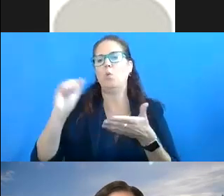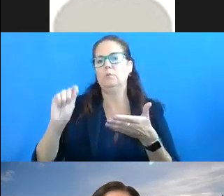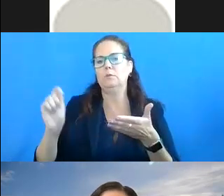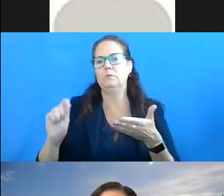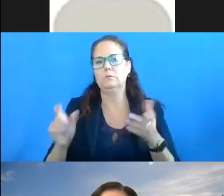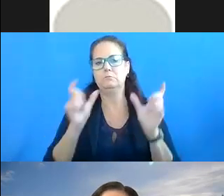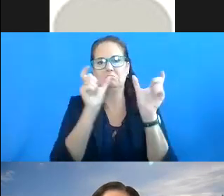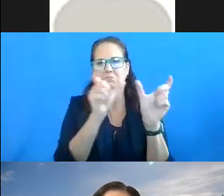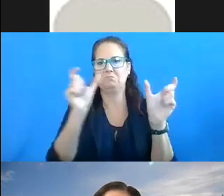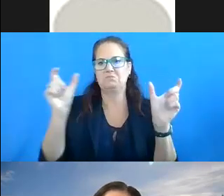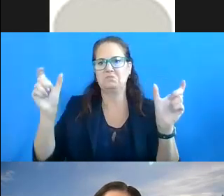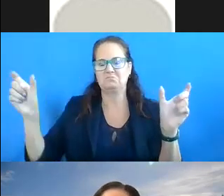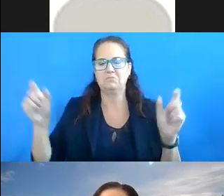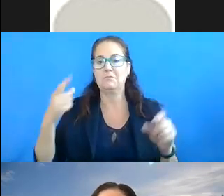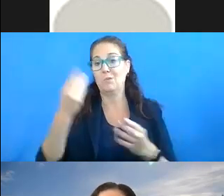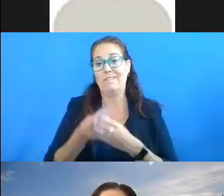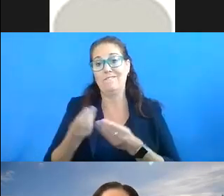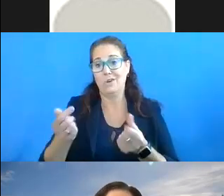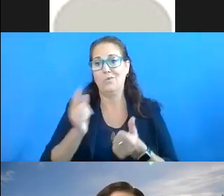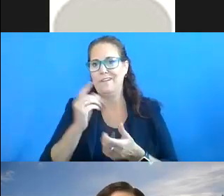Sometimes you will have one funder that will fund one thing but not another.